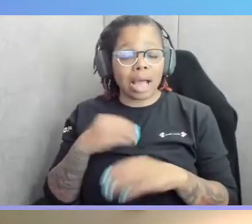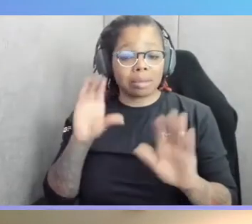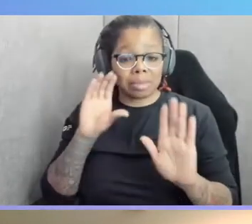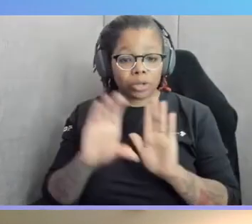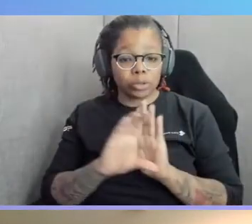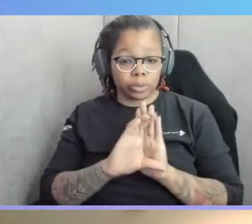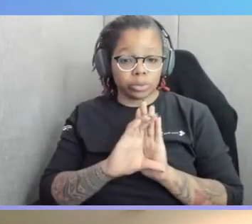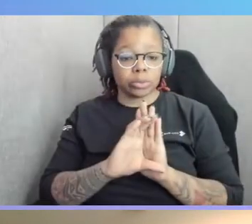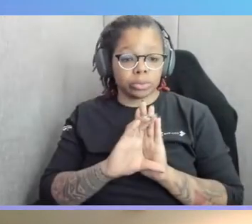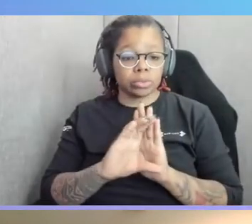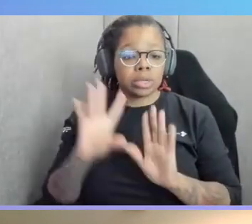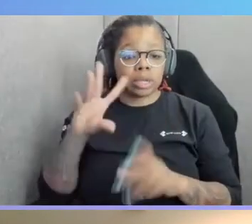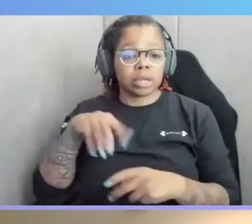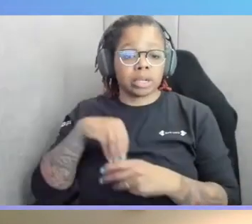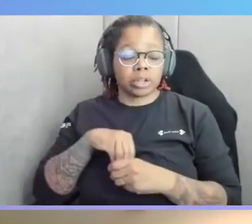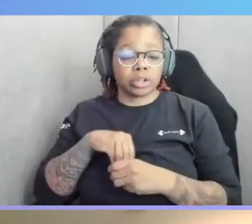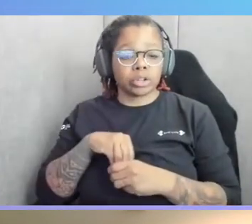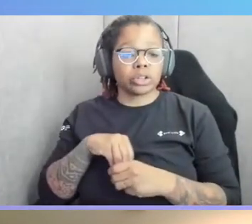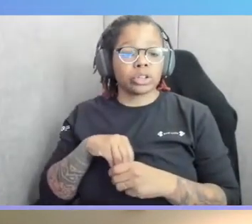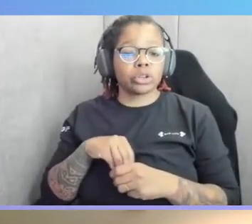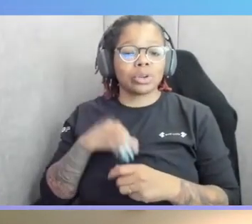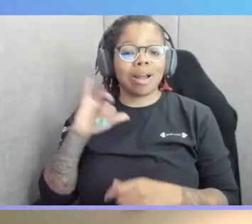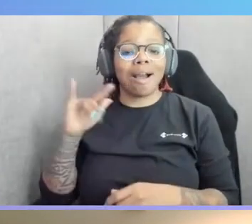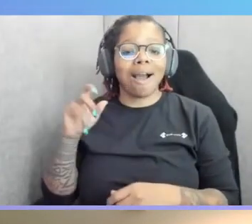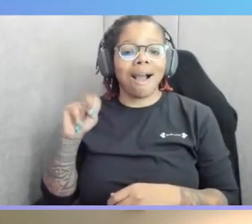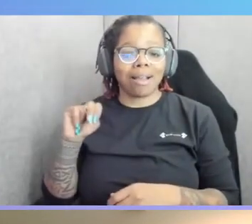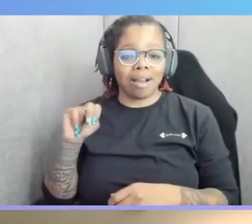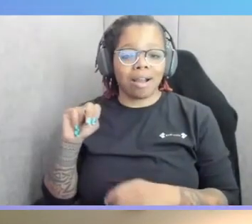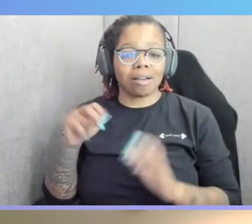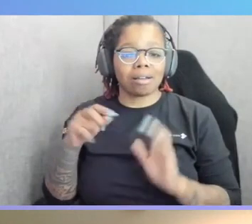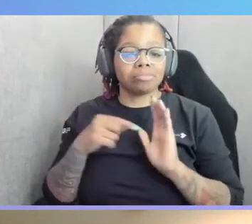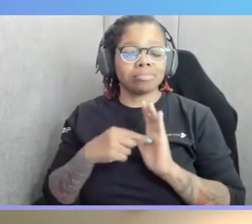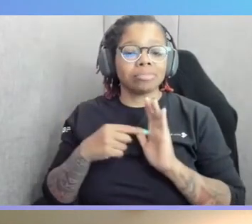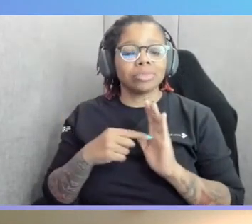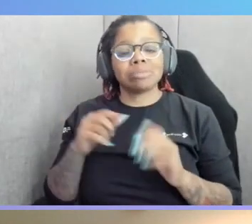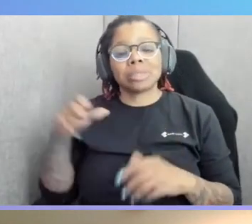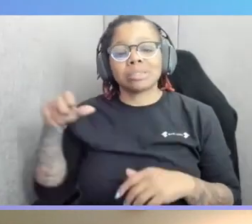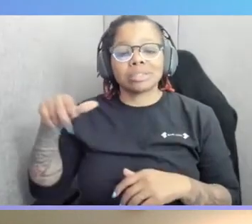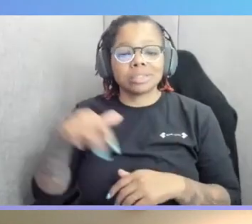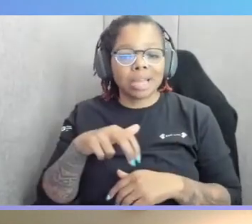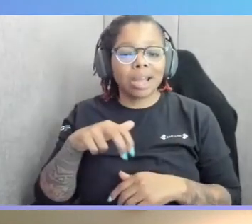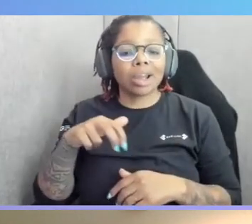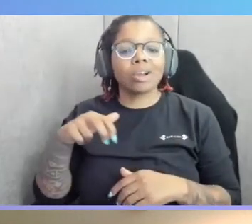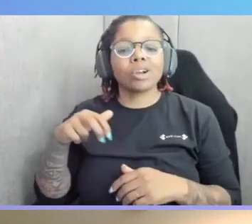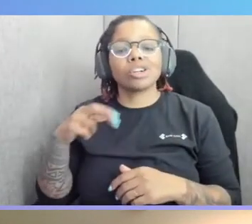include icons for features like stairs and restroom locations of